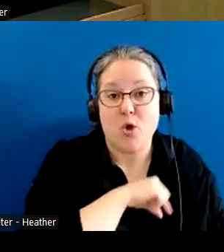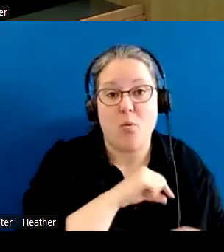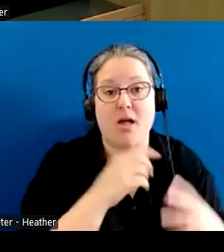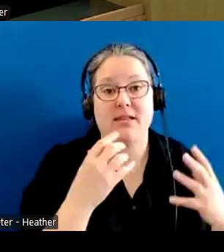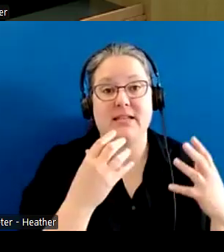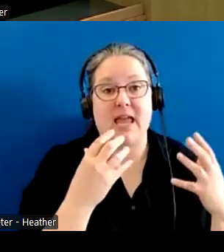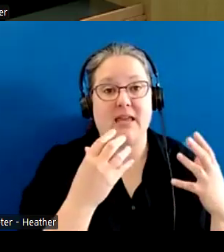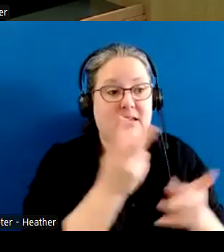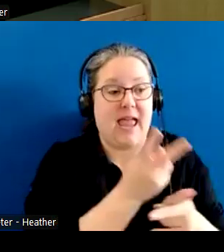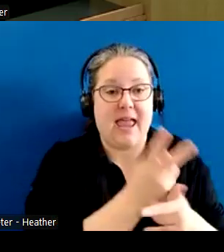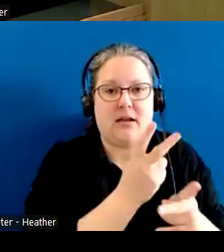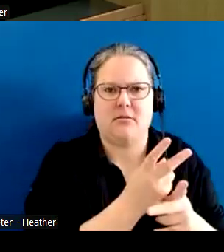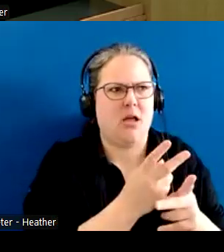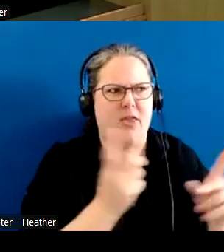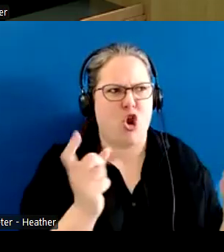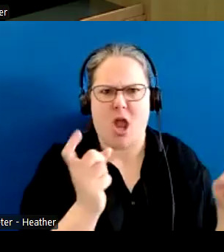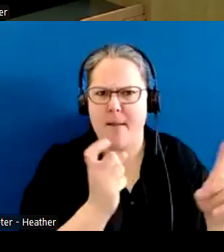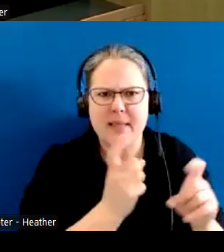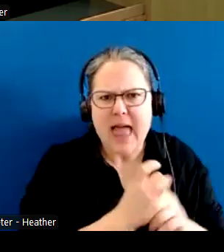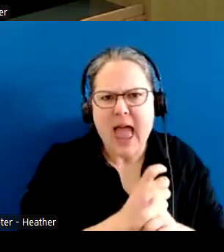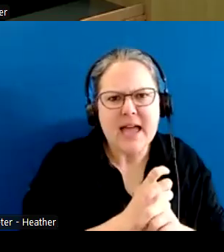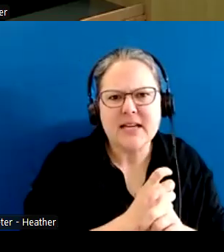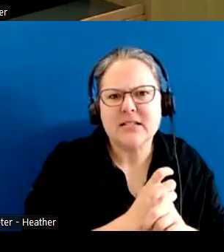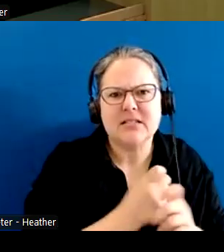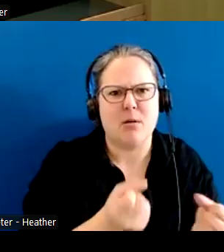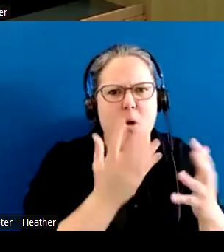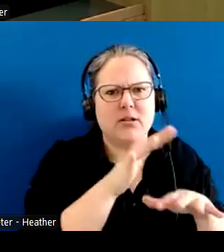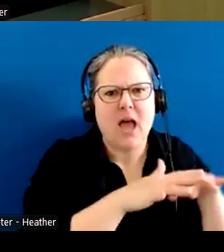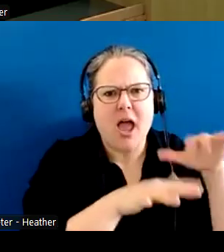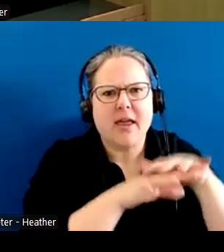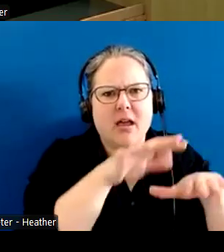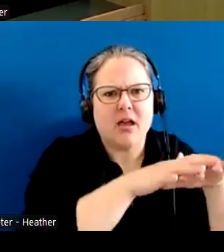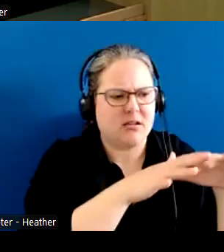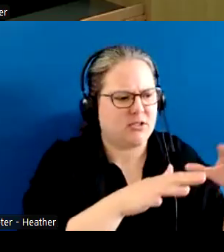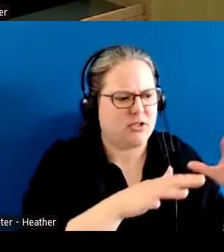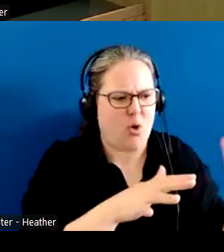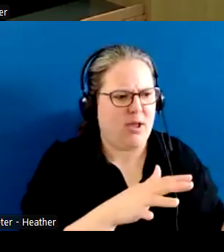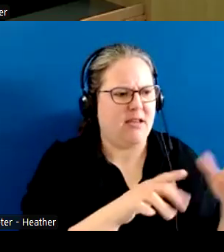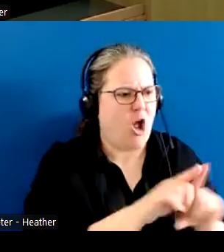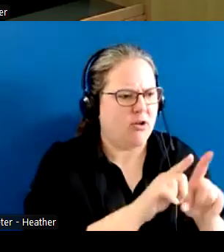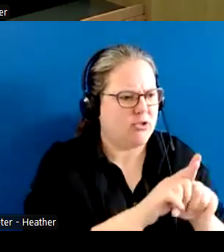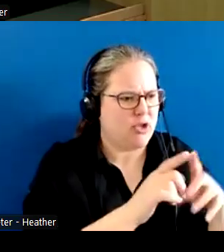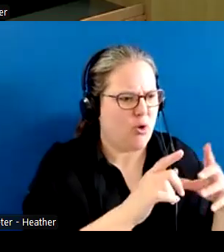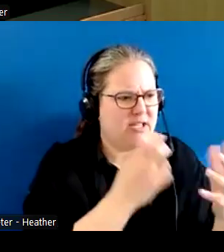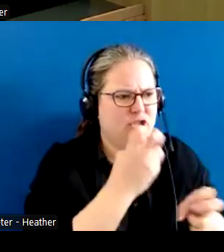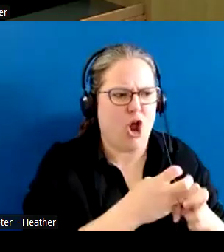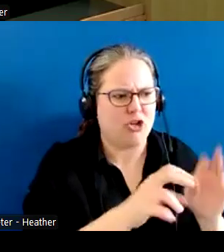are multifaceted. They're complex and they're highly practical. So it's hard to find a theory,